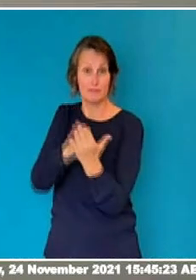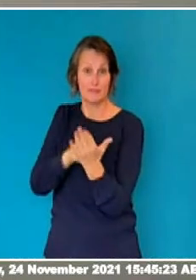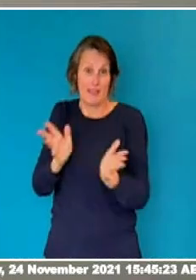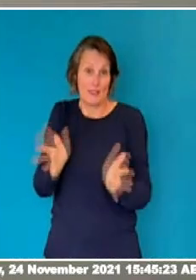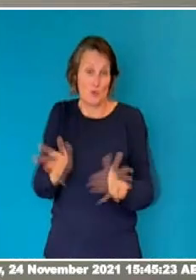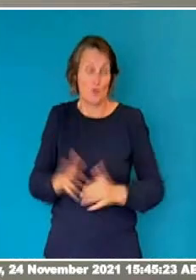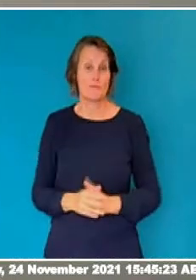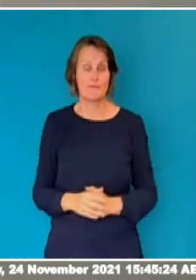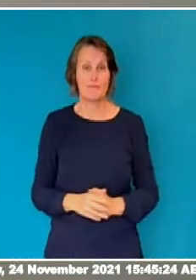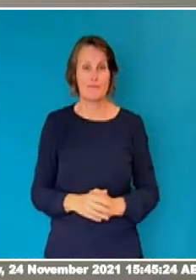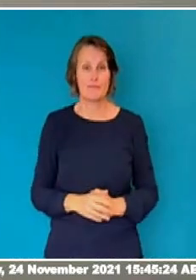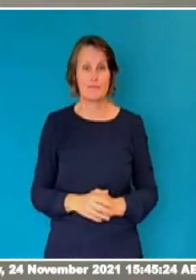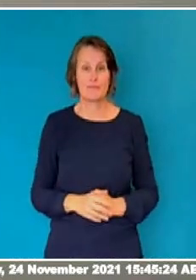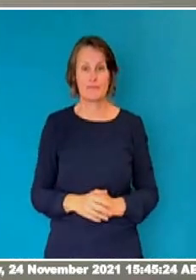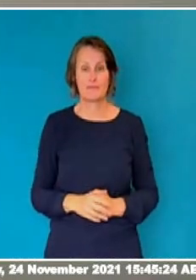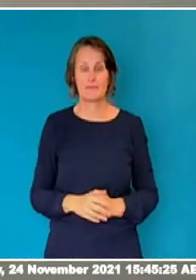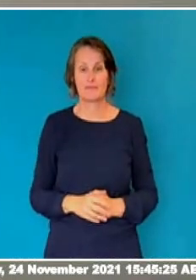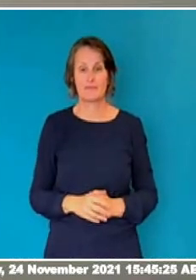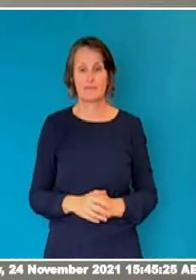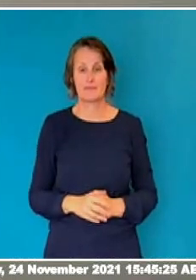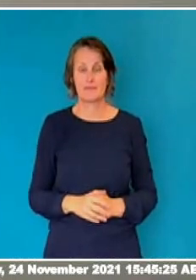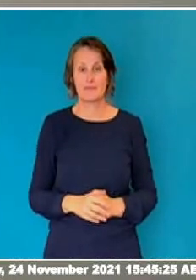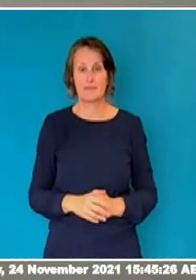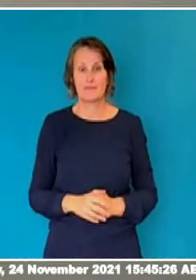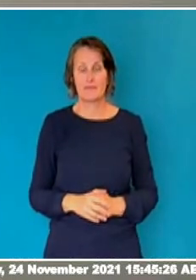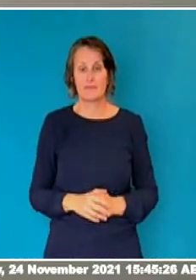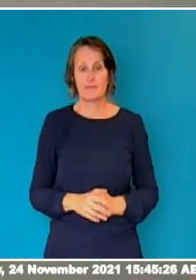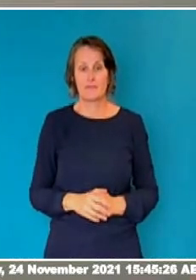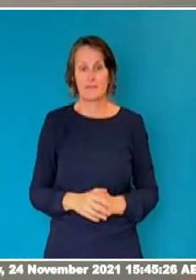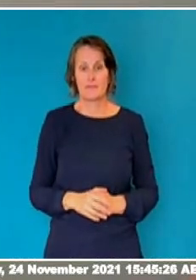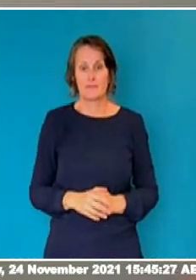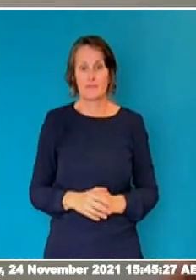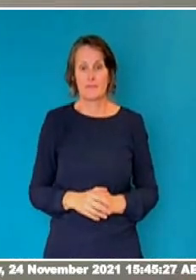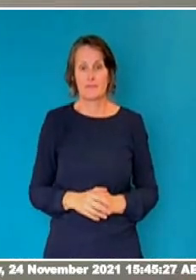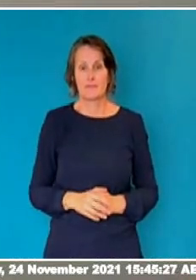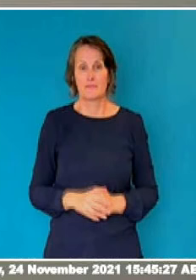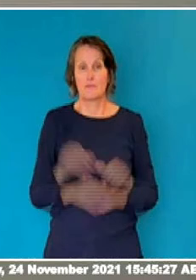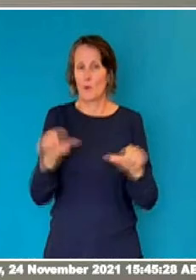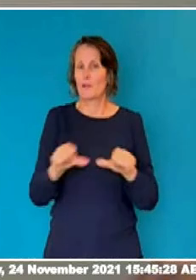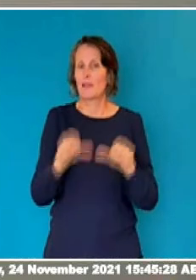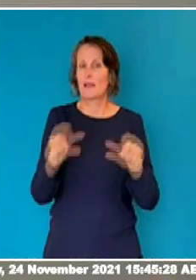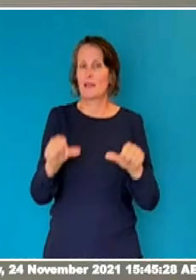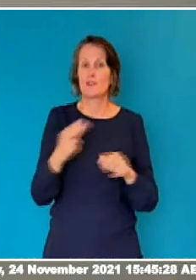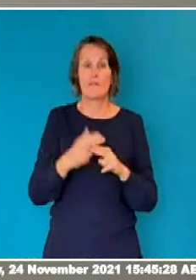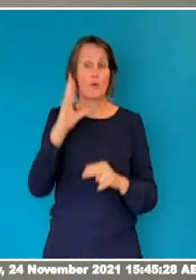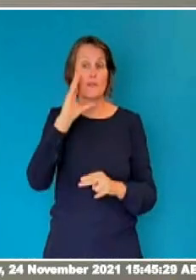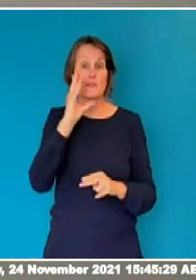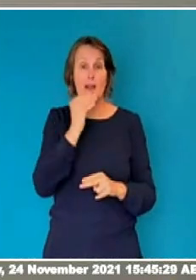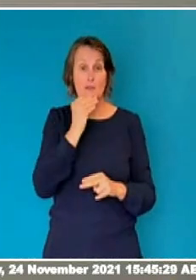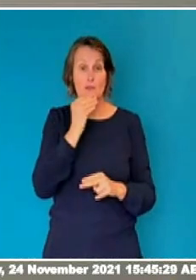Moving now to the focus of this afternoon's panel which, as I said by way of introduction, is work health and safety.